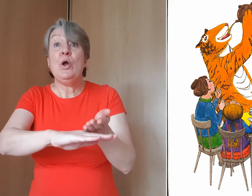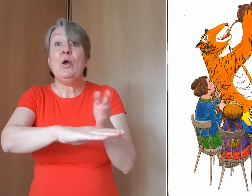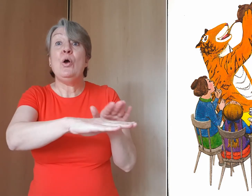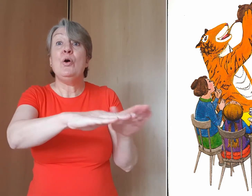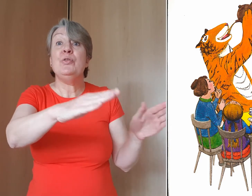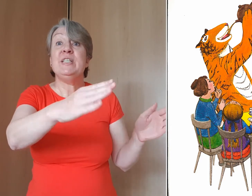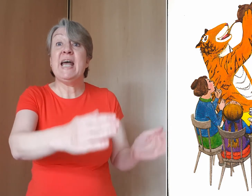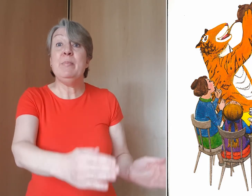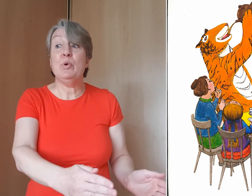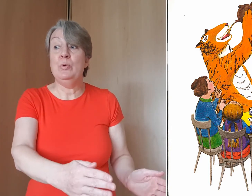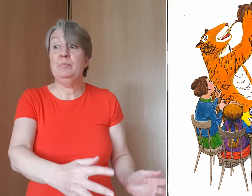on the table